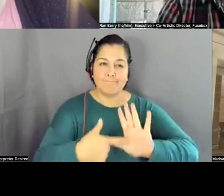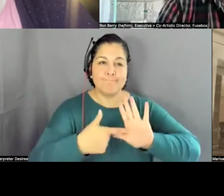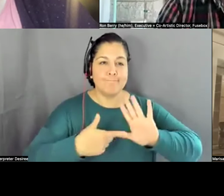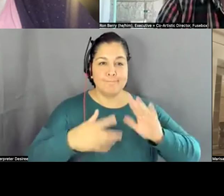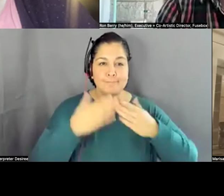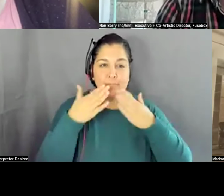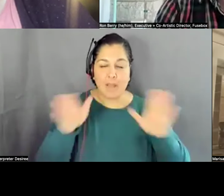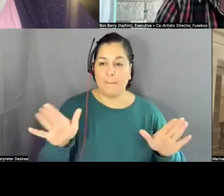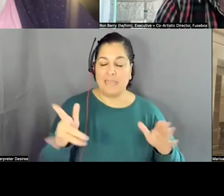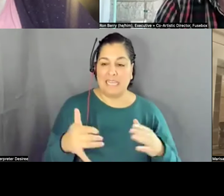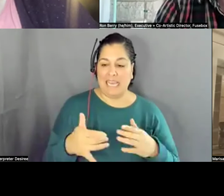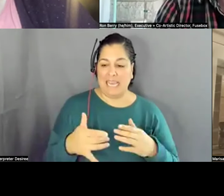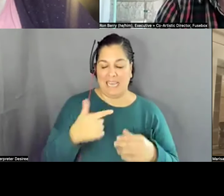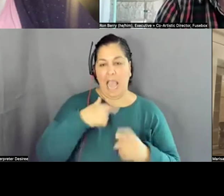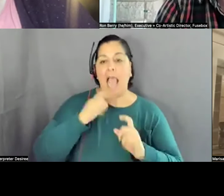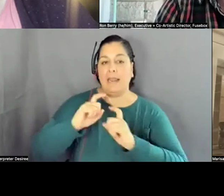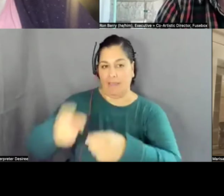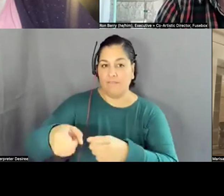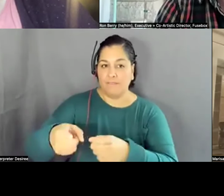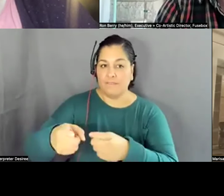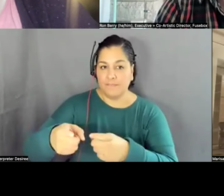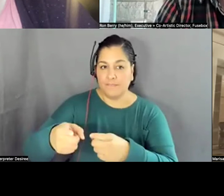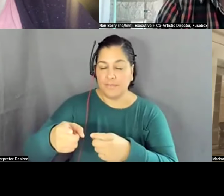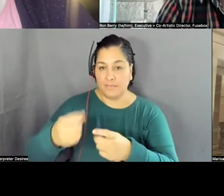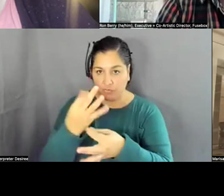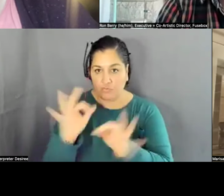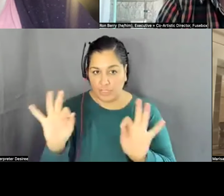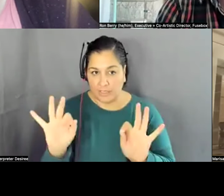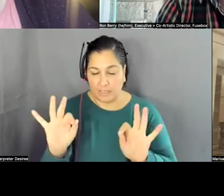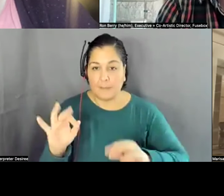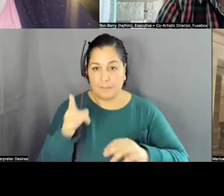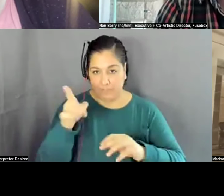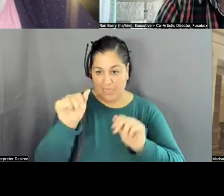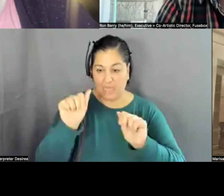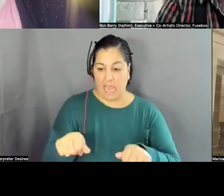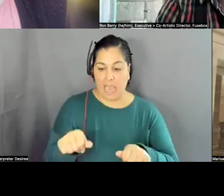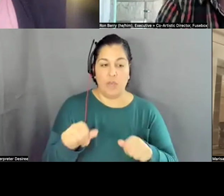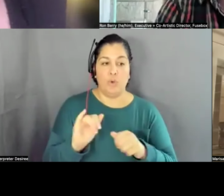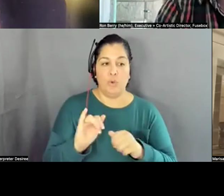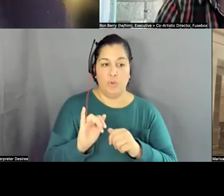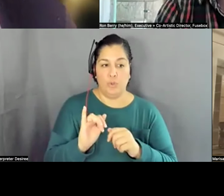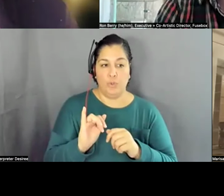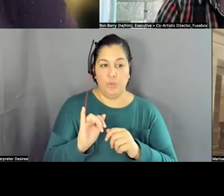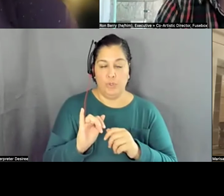I gave those canvases to them, you know, for free, so that they could also have a way of being